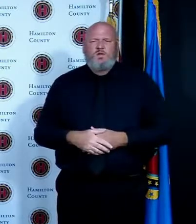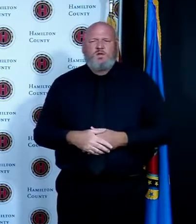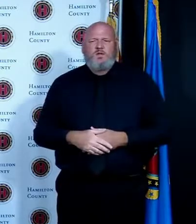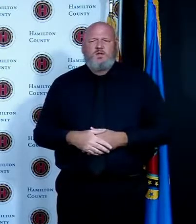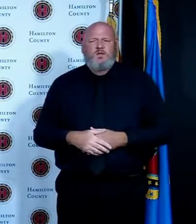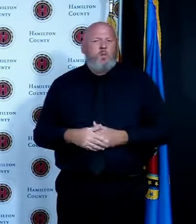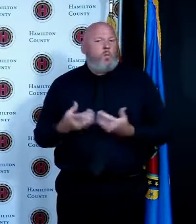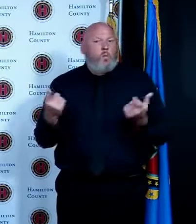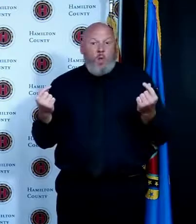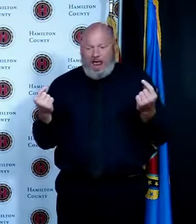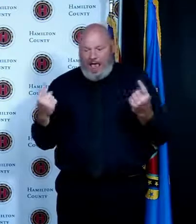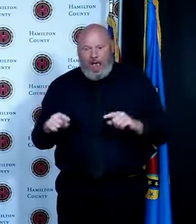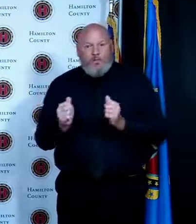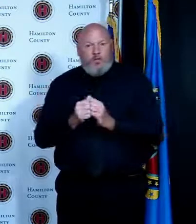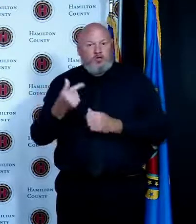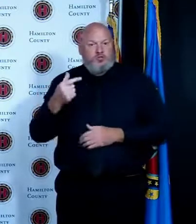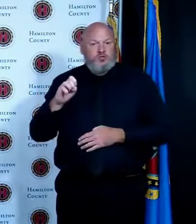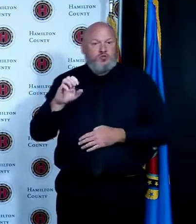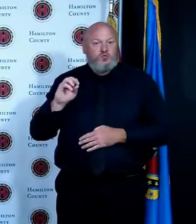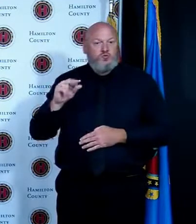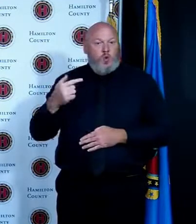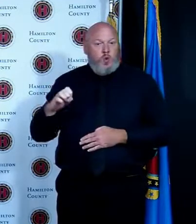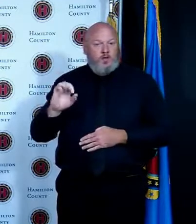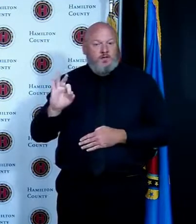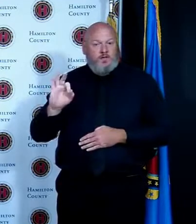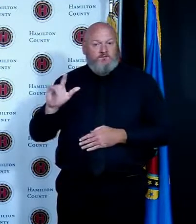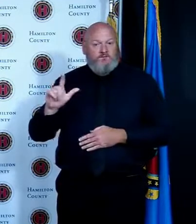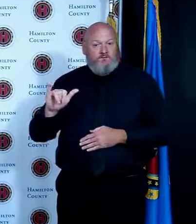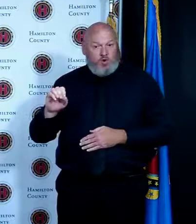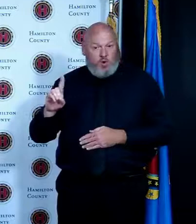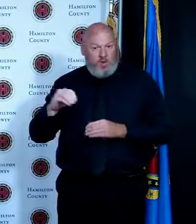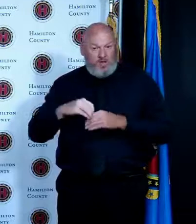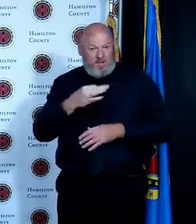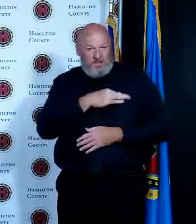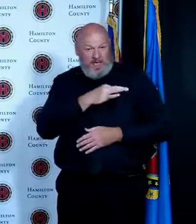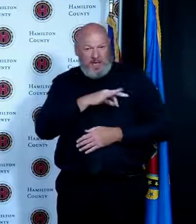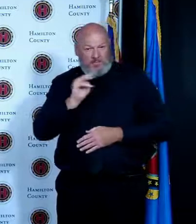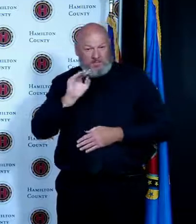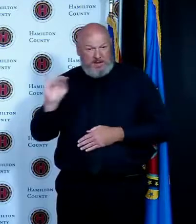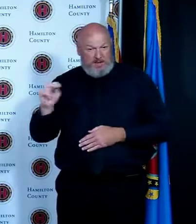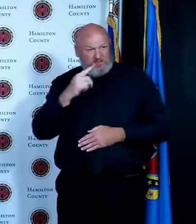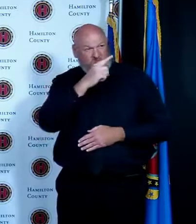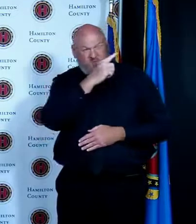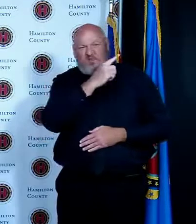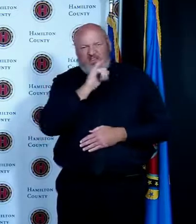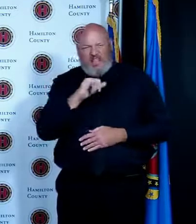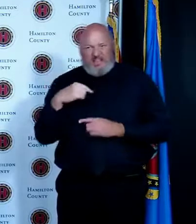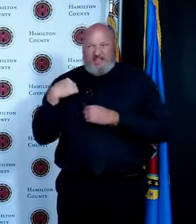community I want to thank the protesters and law enforcement for making sure that the protests have